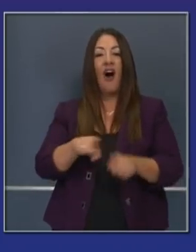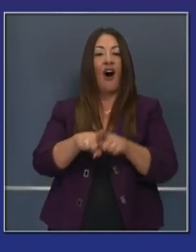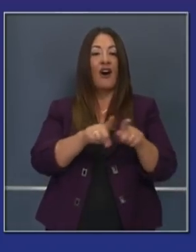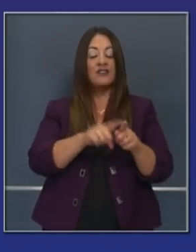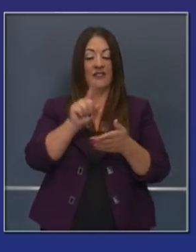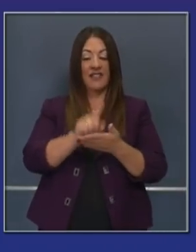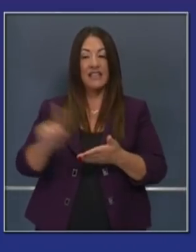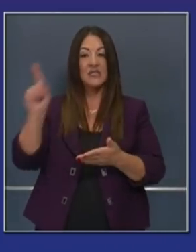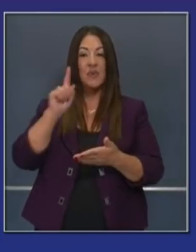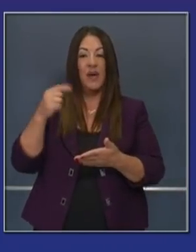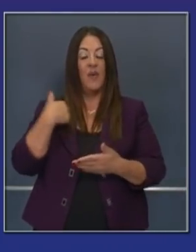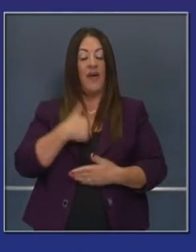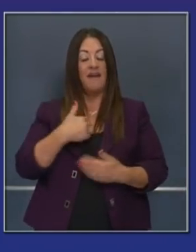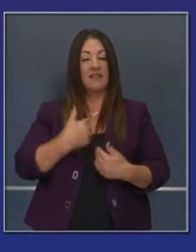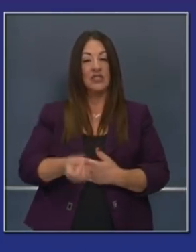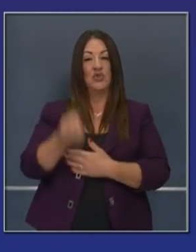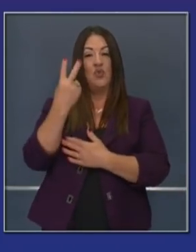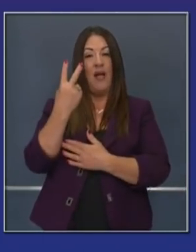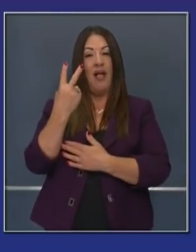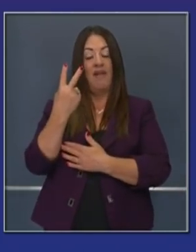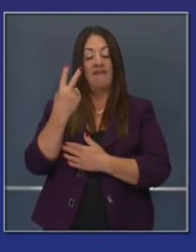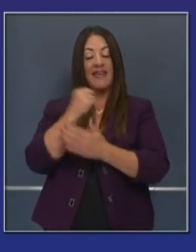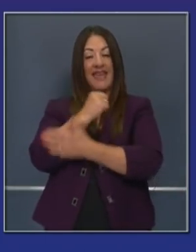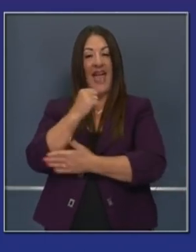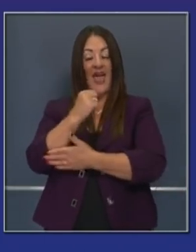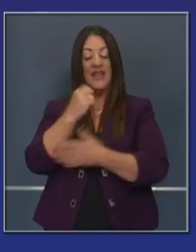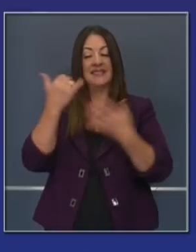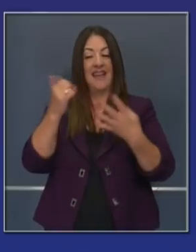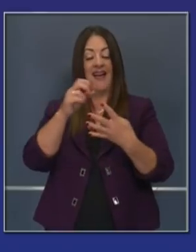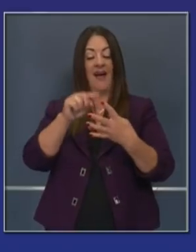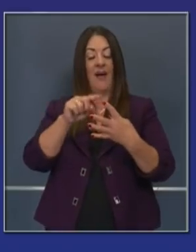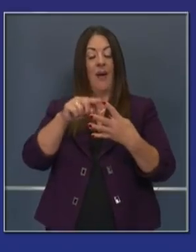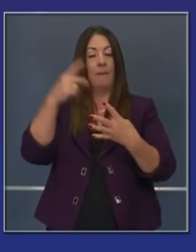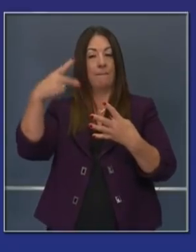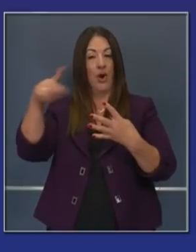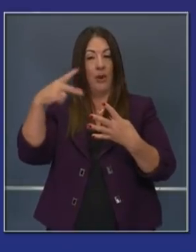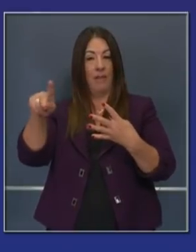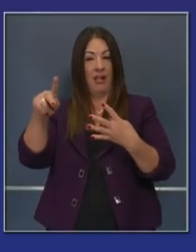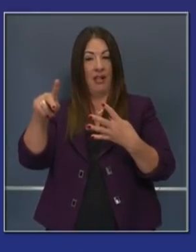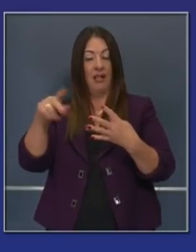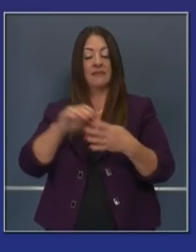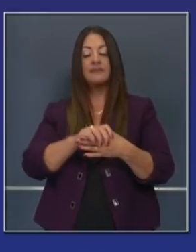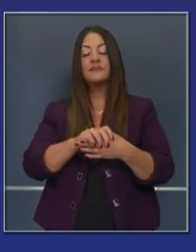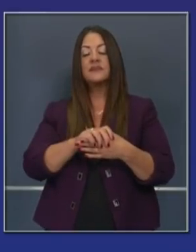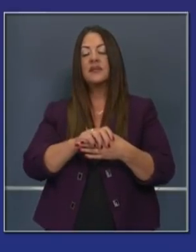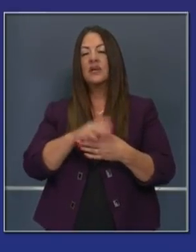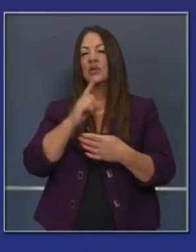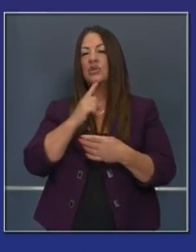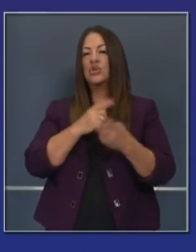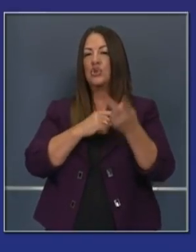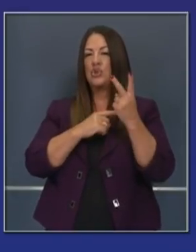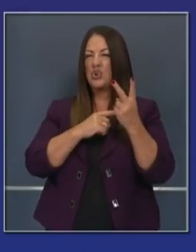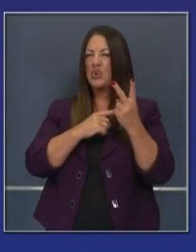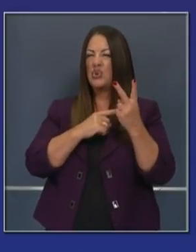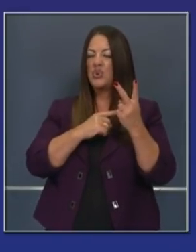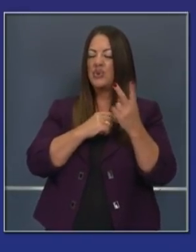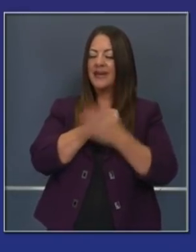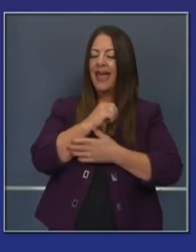THE TIER STATUS BY ZOOM TODAY. I HAVE THE PRIVILEGE OF DOING IT ALONGSIDE THE GOVERNOR. LAST WEEK WE HAD 12 COUNTIES GO